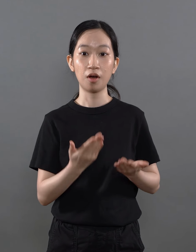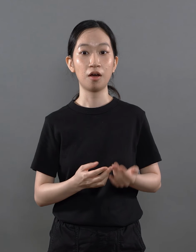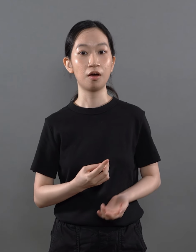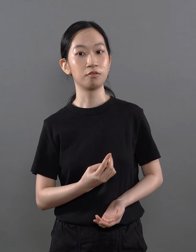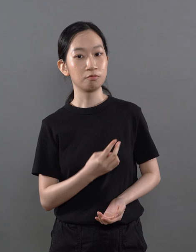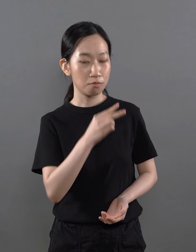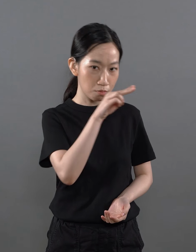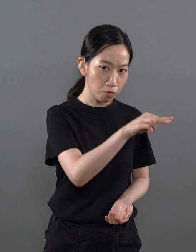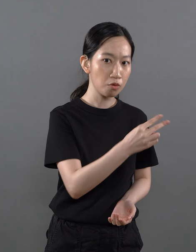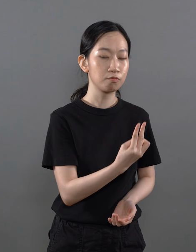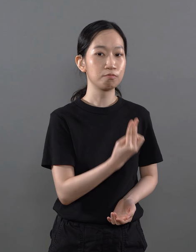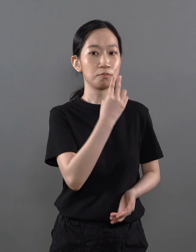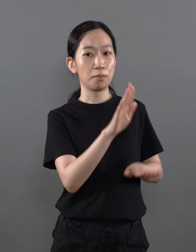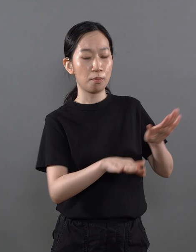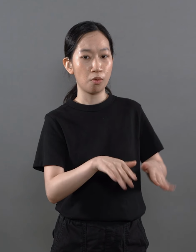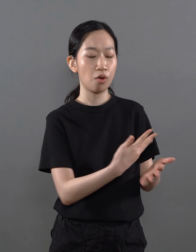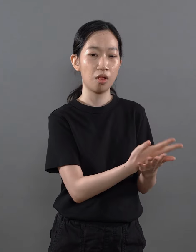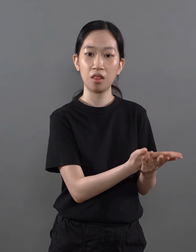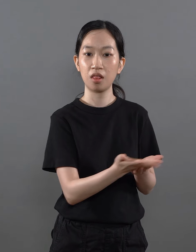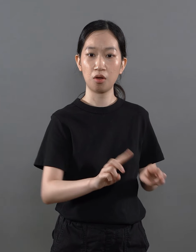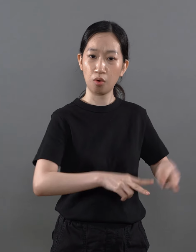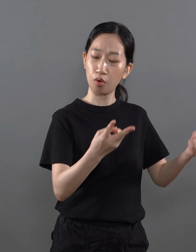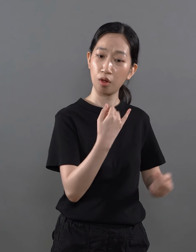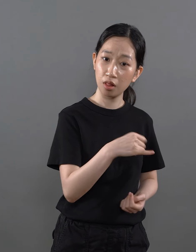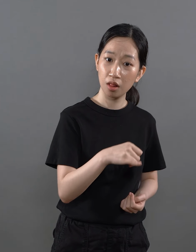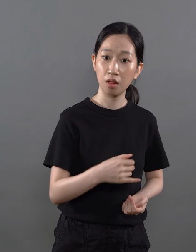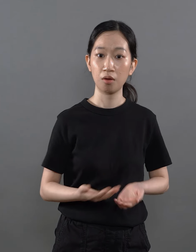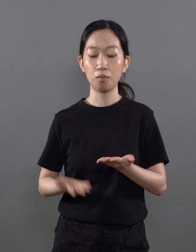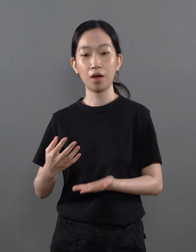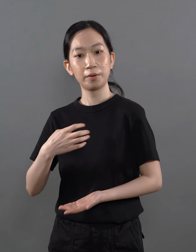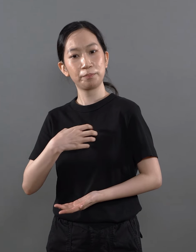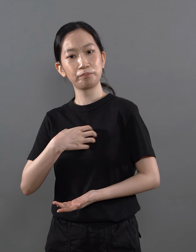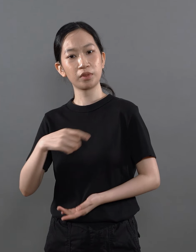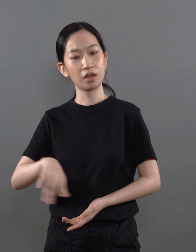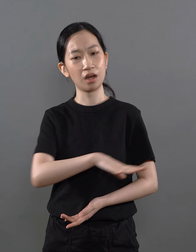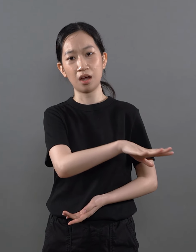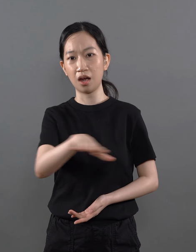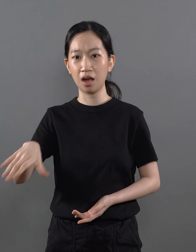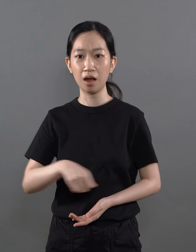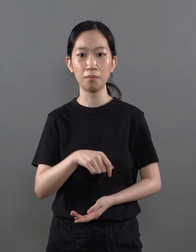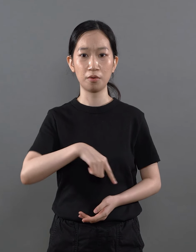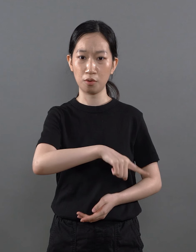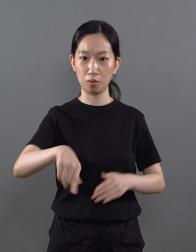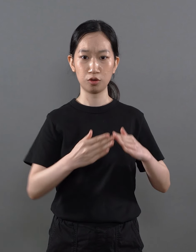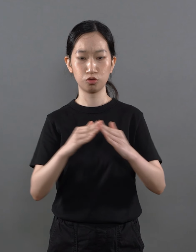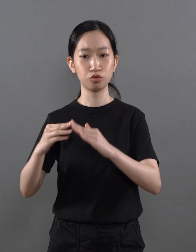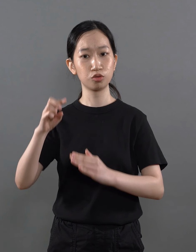or senses and sensibilities that are insusceptible to change These probably are